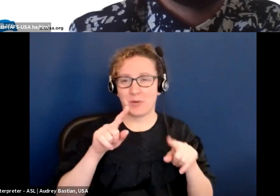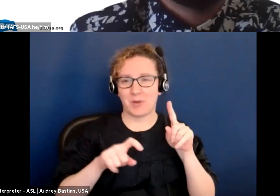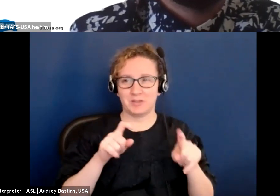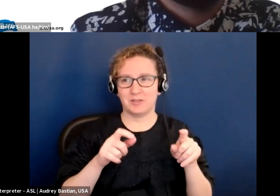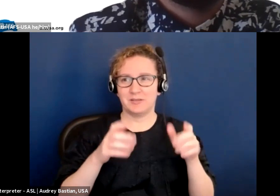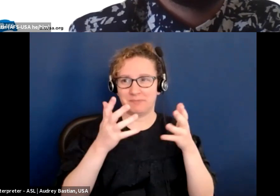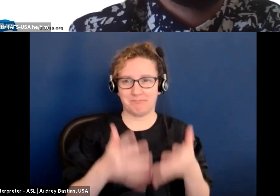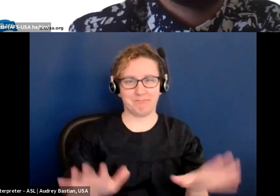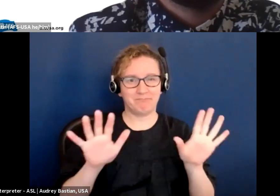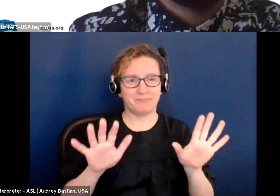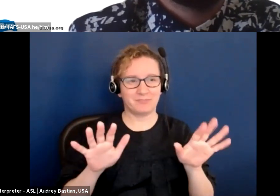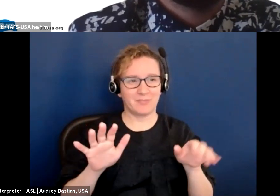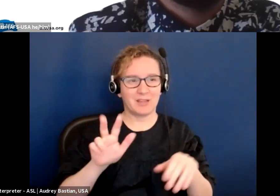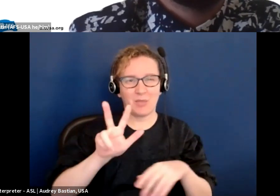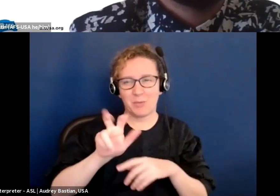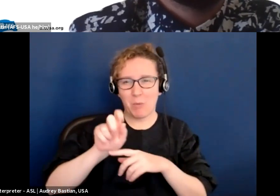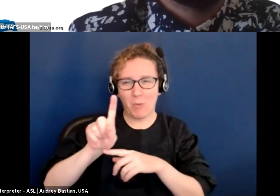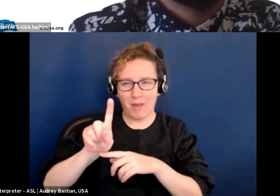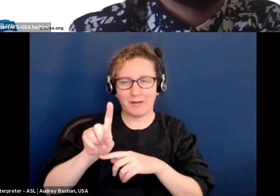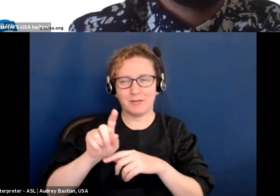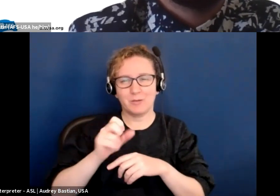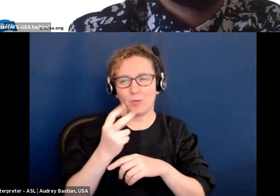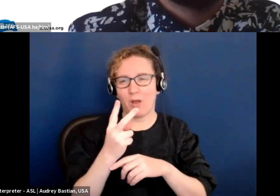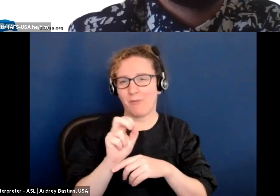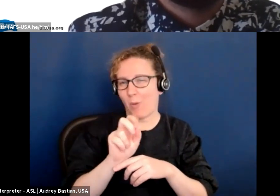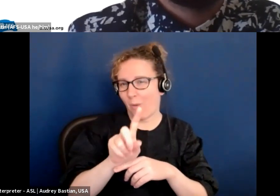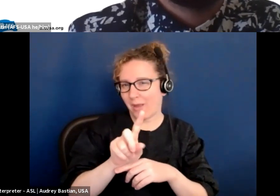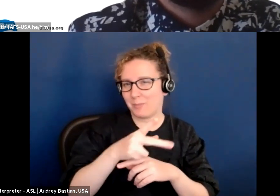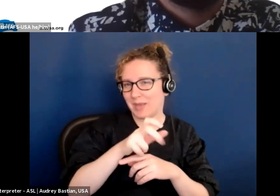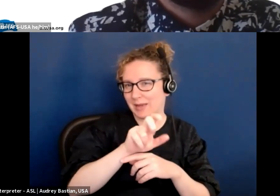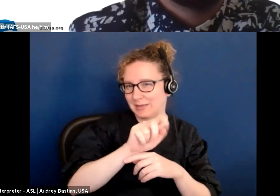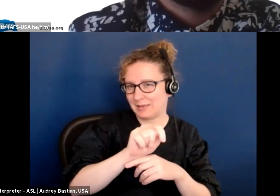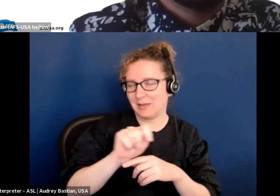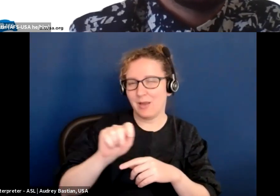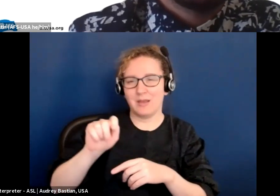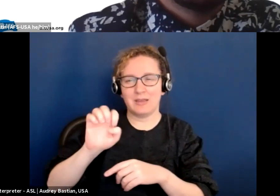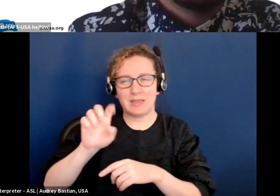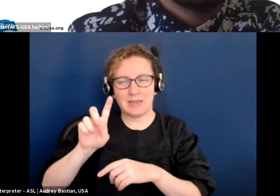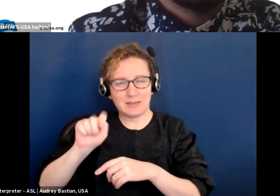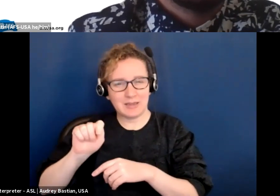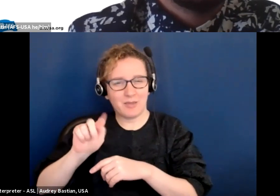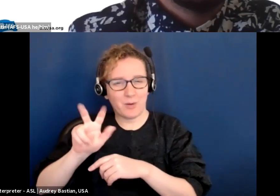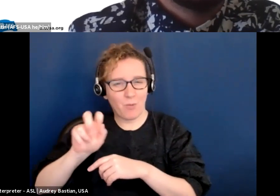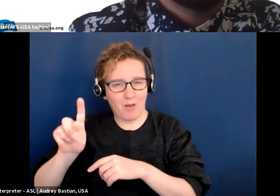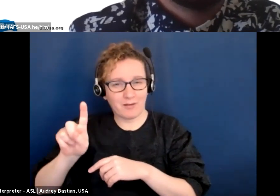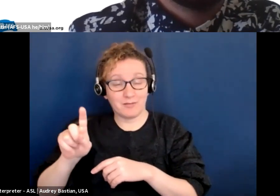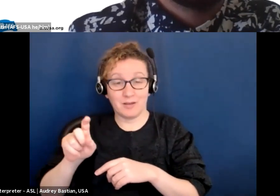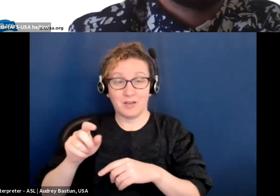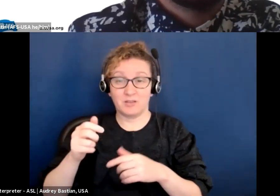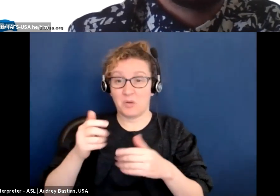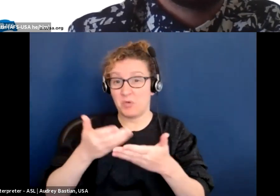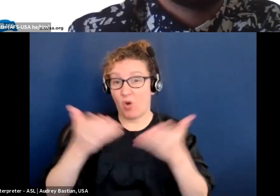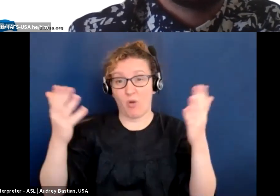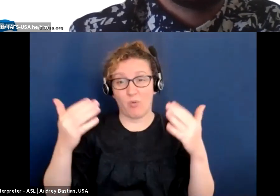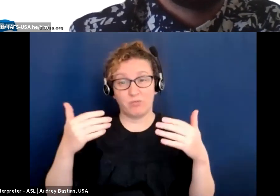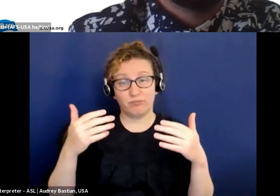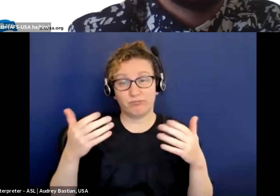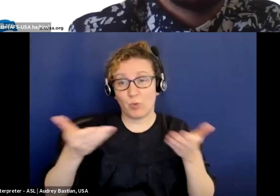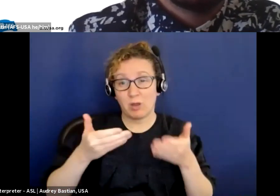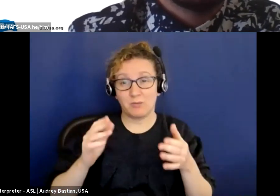It is one after the hour, 12:00 p.m EDT. Everybody, you are welcome to log off. We appreciate